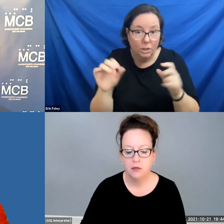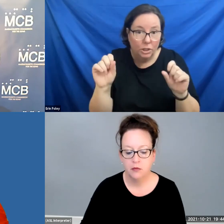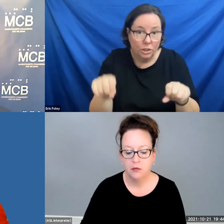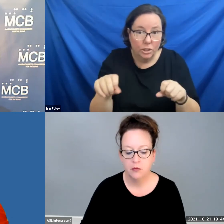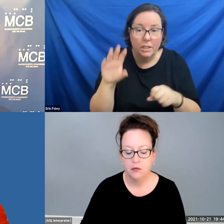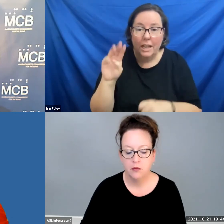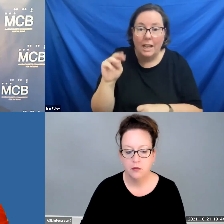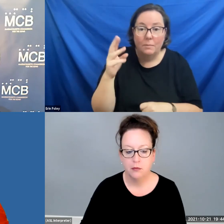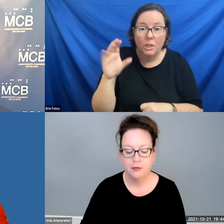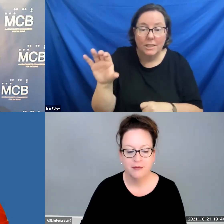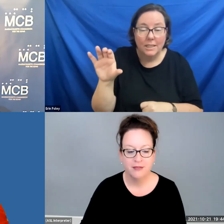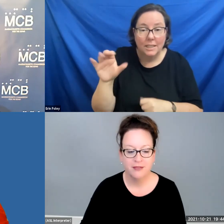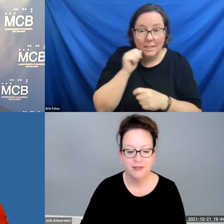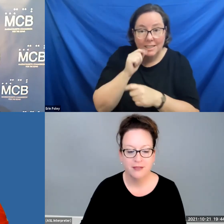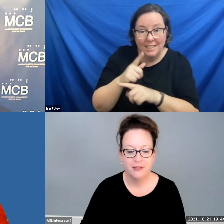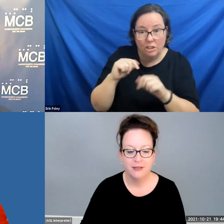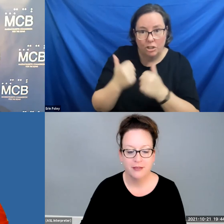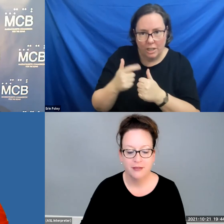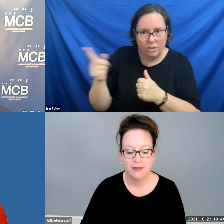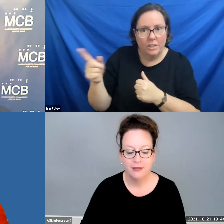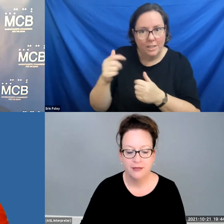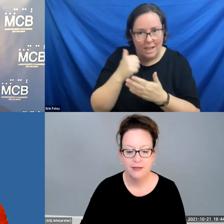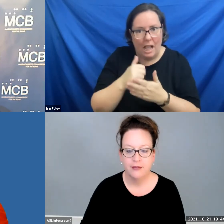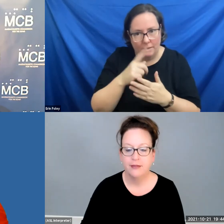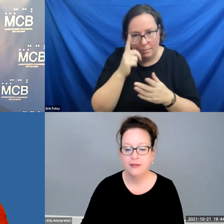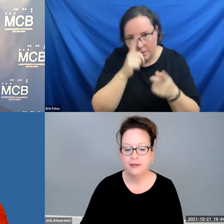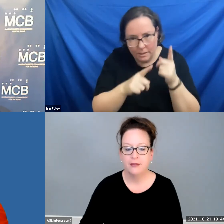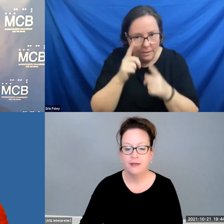agency also explores things like that. What we're